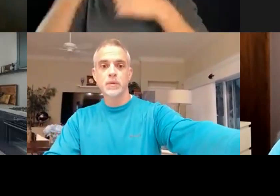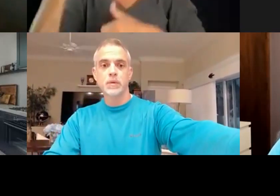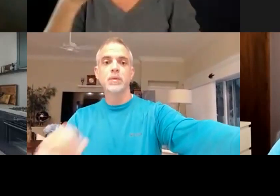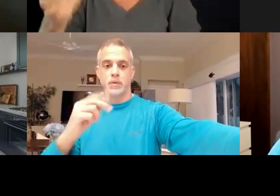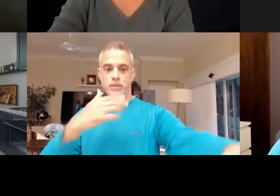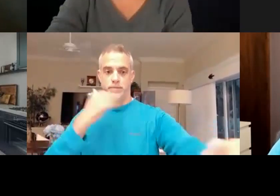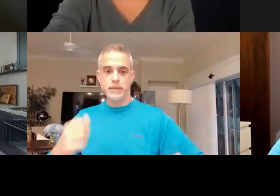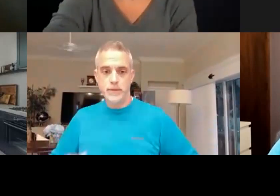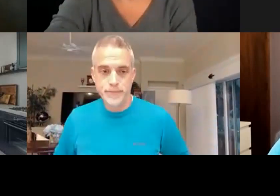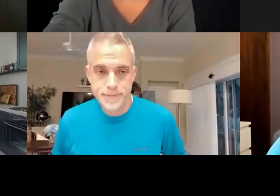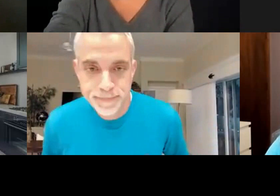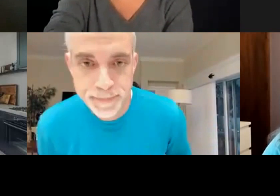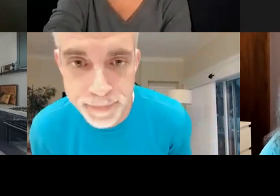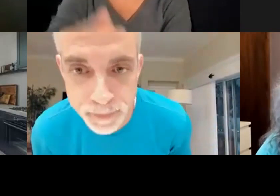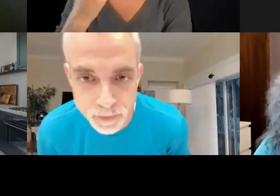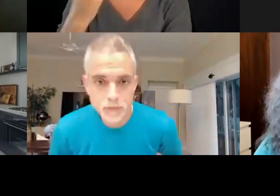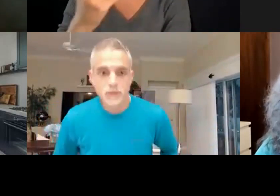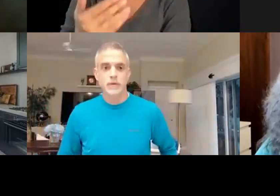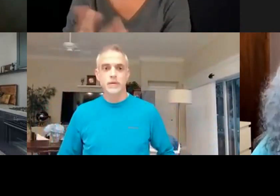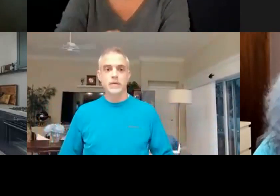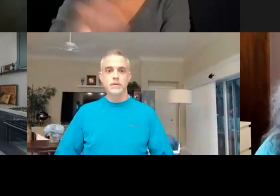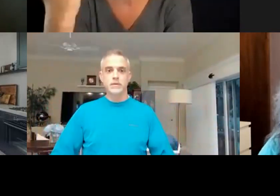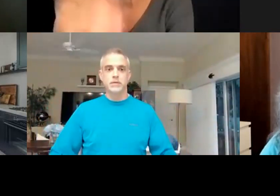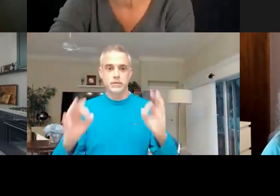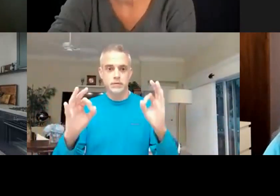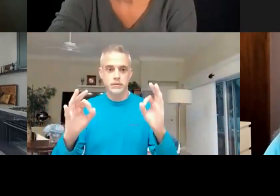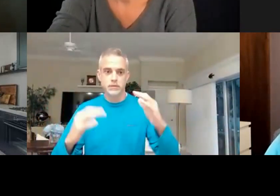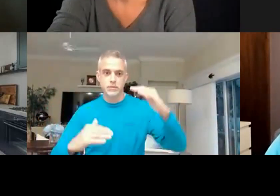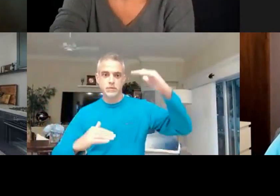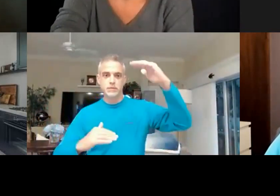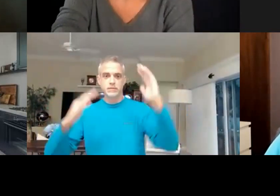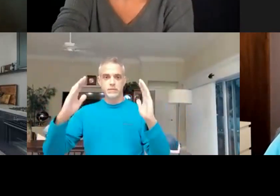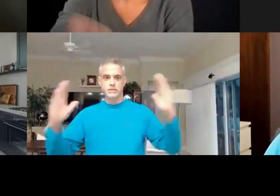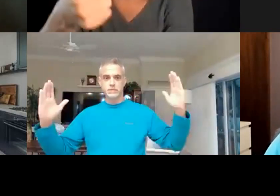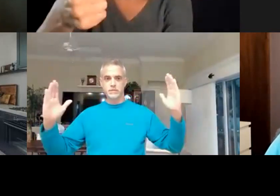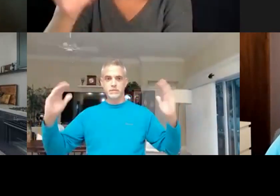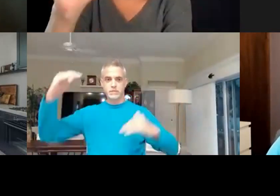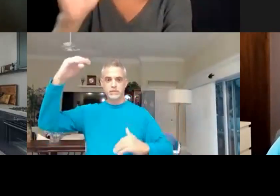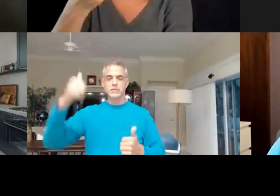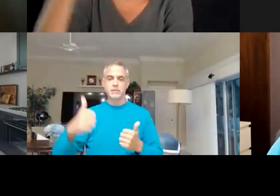Better, thank you okay, yeah thank you. okay